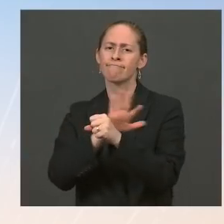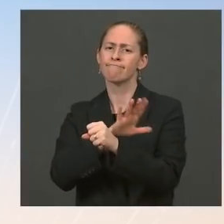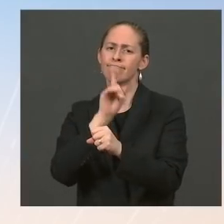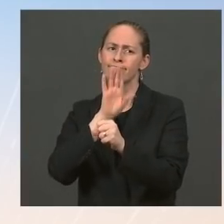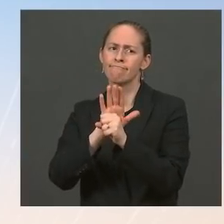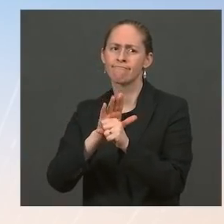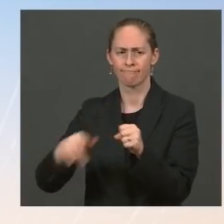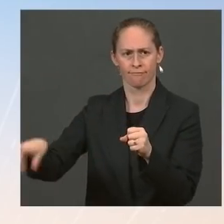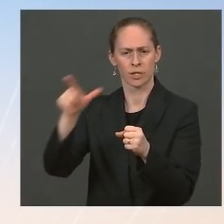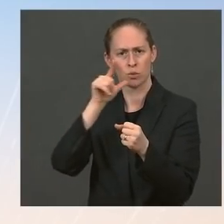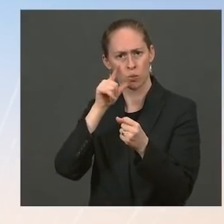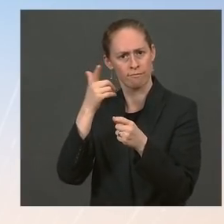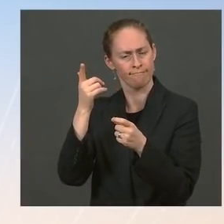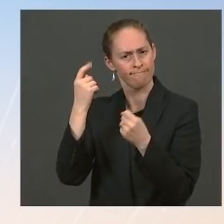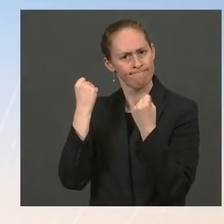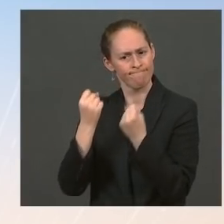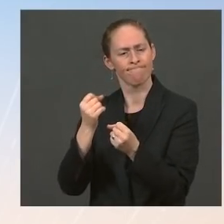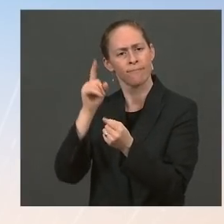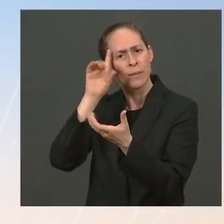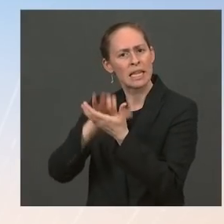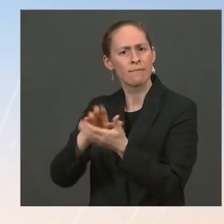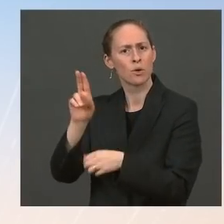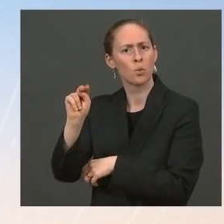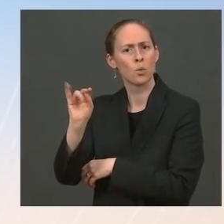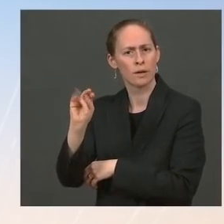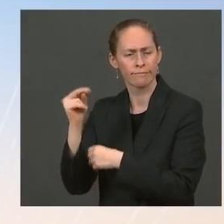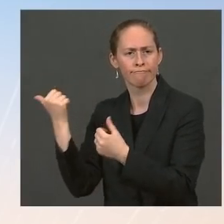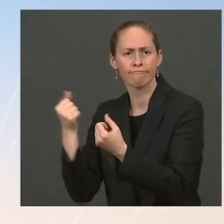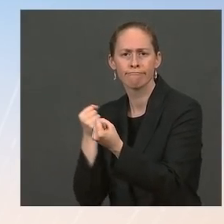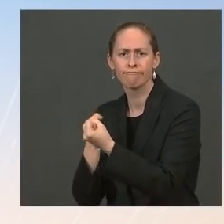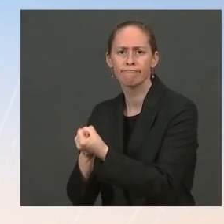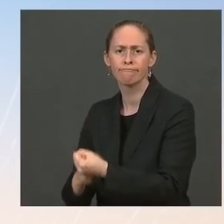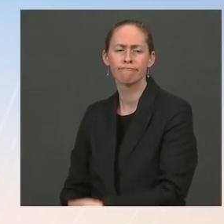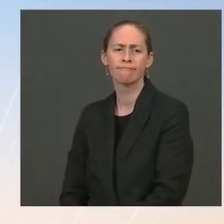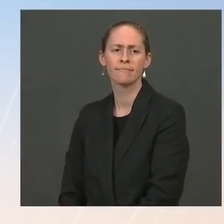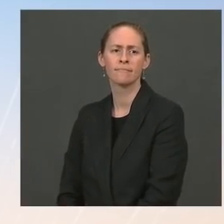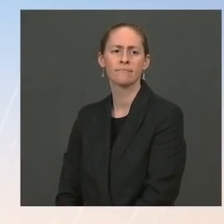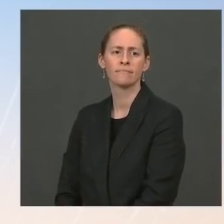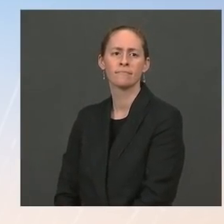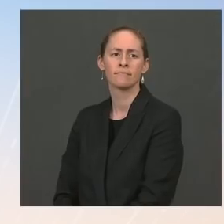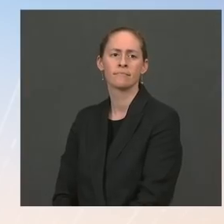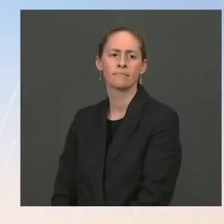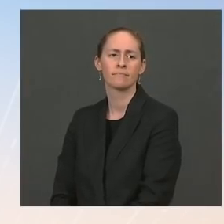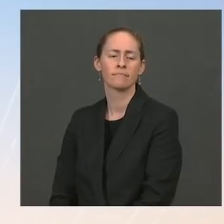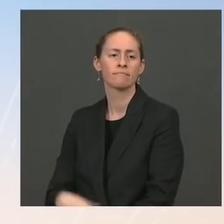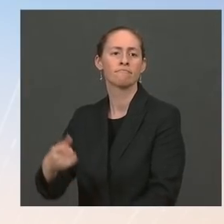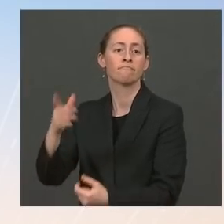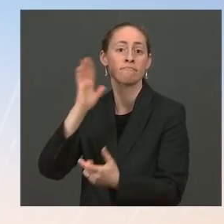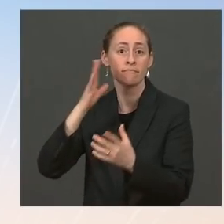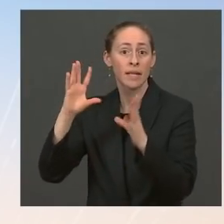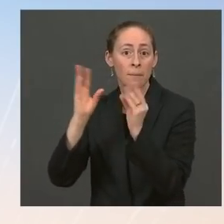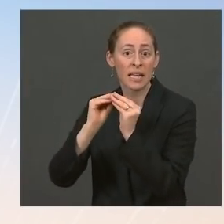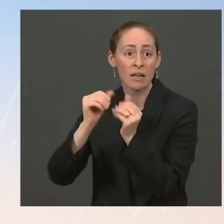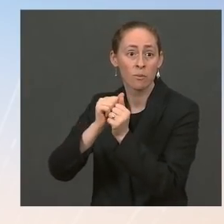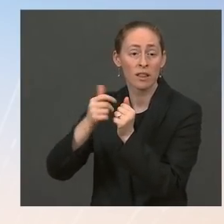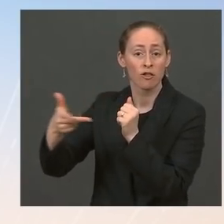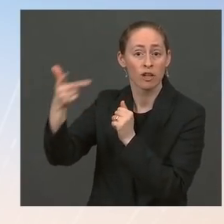I think I've heard him say -- that he would take questions after he meets with the leaders today. Do you know more of what we can expect in that regard?